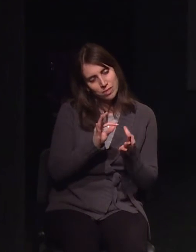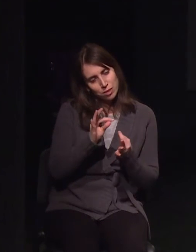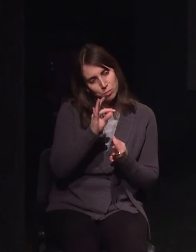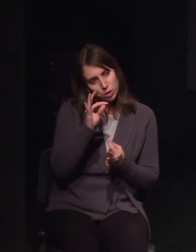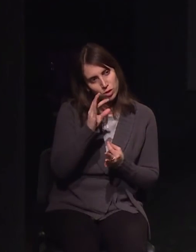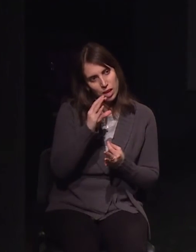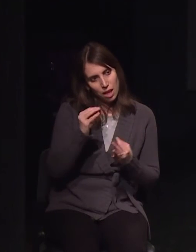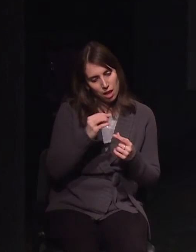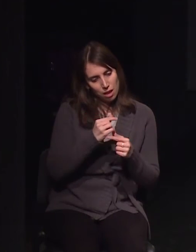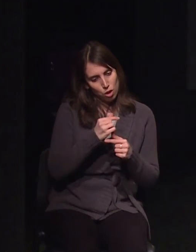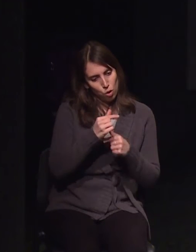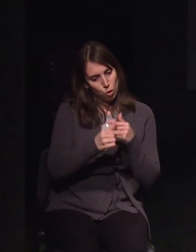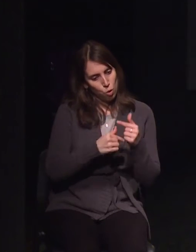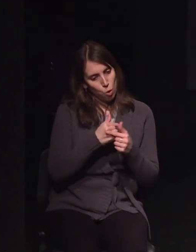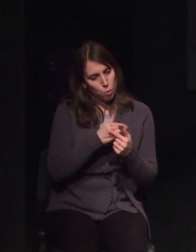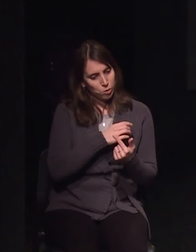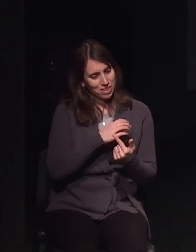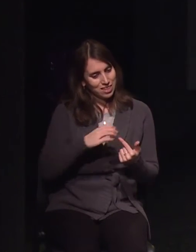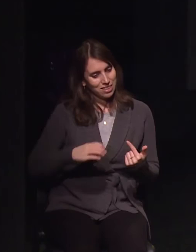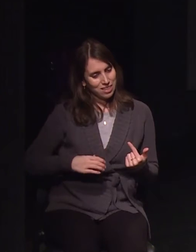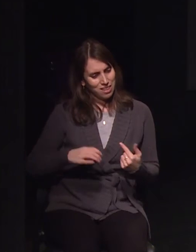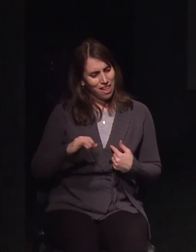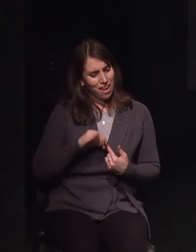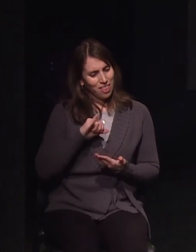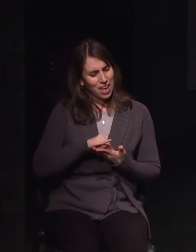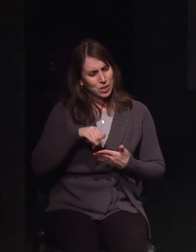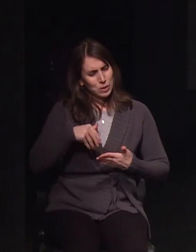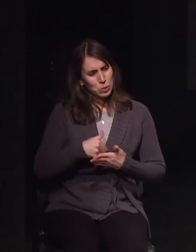throughout the arts as though that’s something new, but it really isn’t.